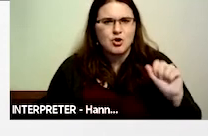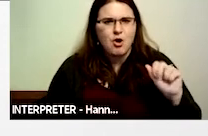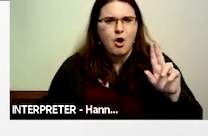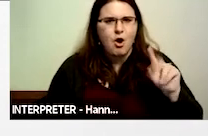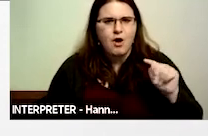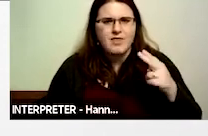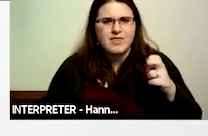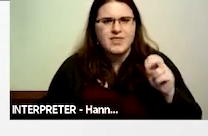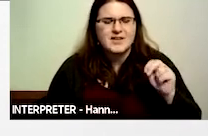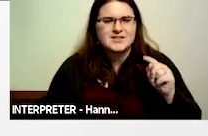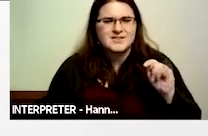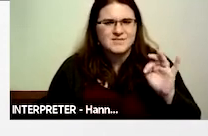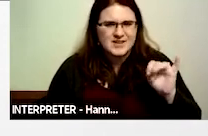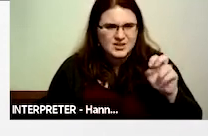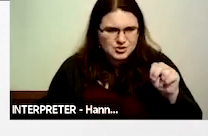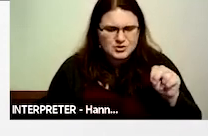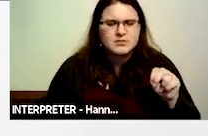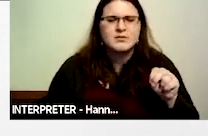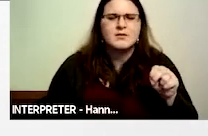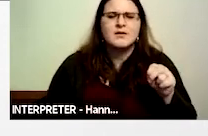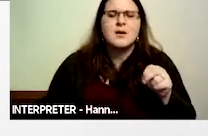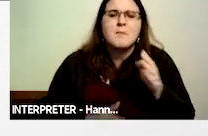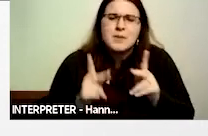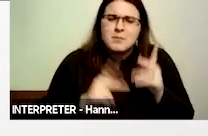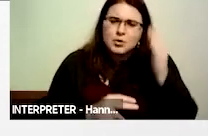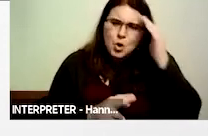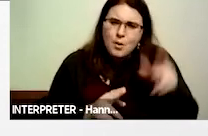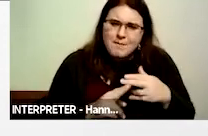Rick Mislan: Why is important, right, and doing those, you know, finding the